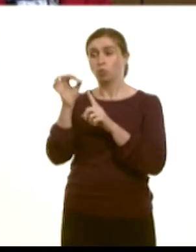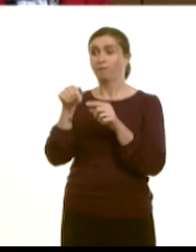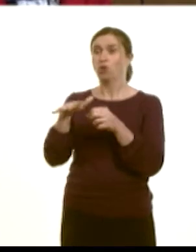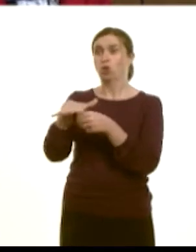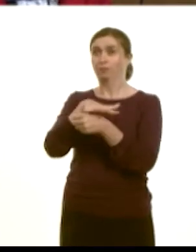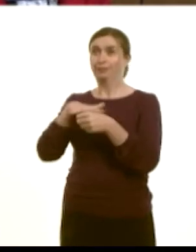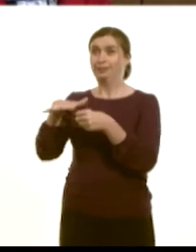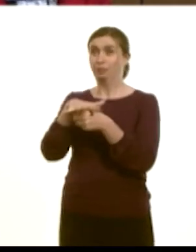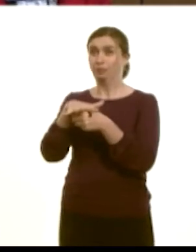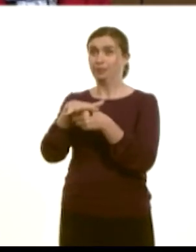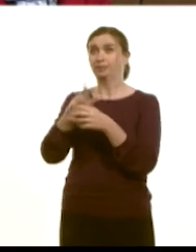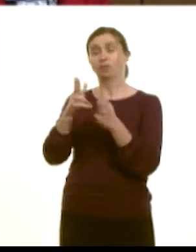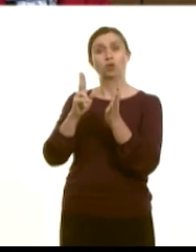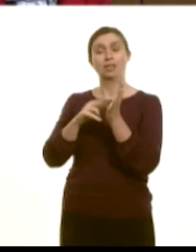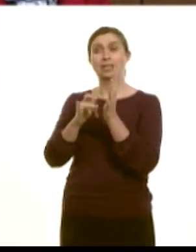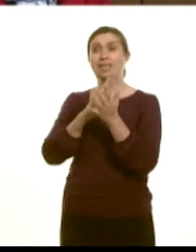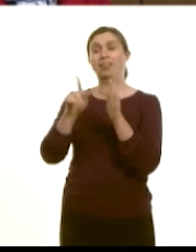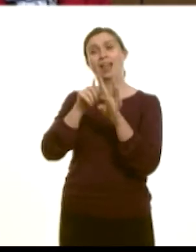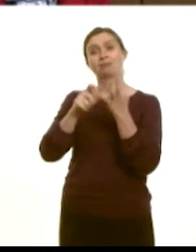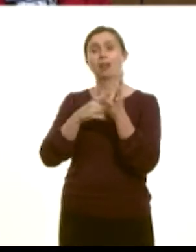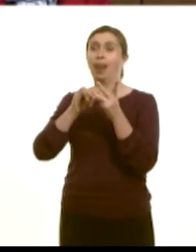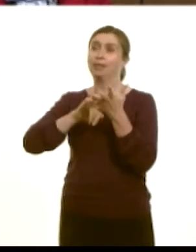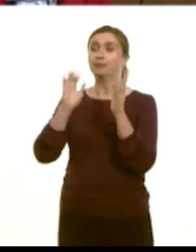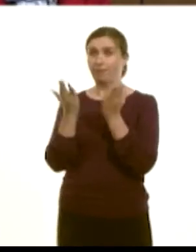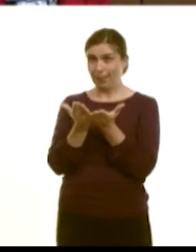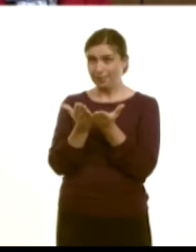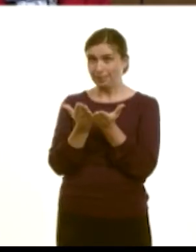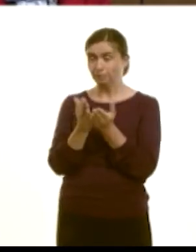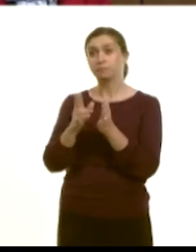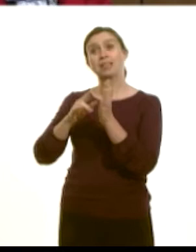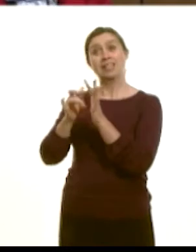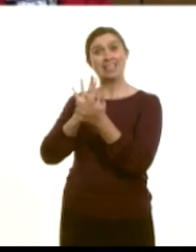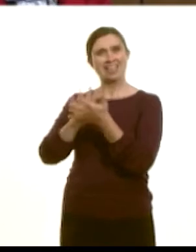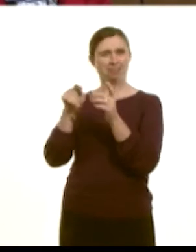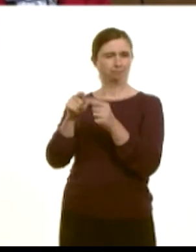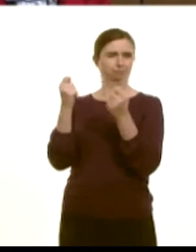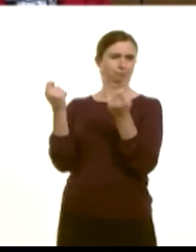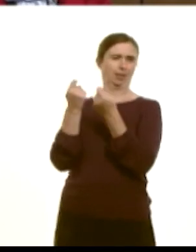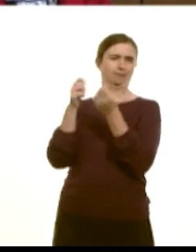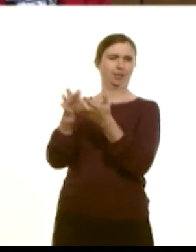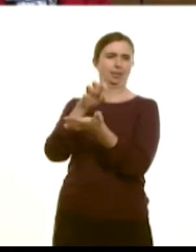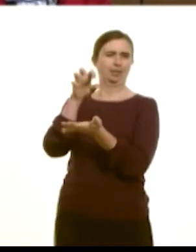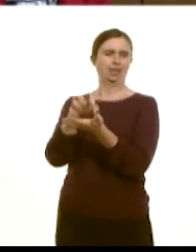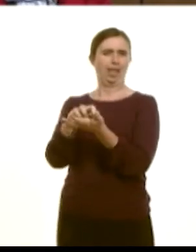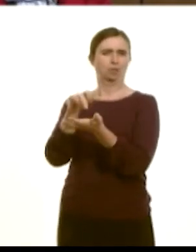for all those who live in the Neath and Dulais valleys. I can also say that Neath was successful in its town centre partnership application; it